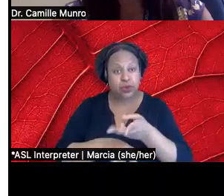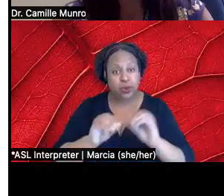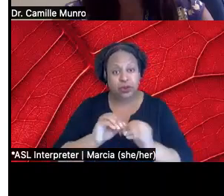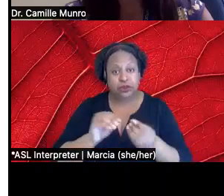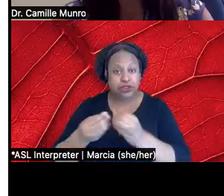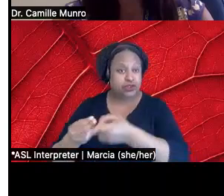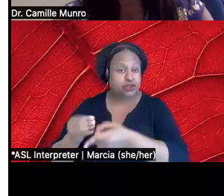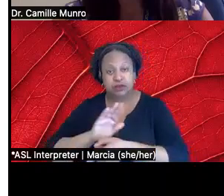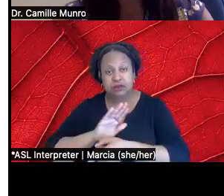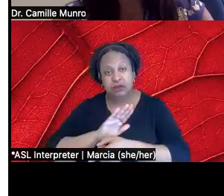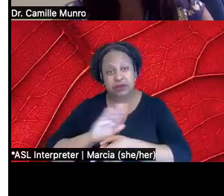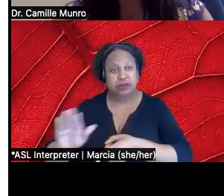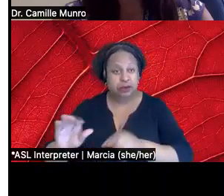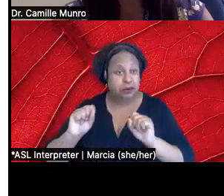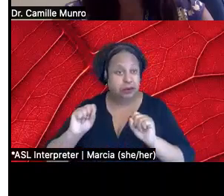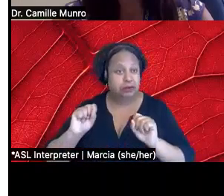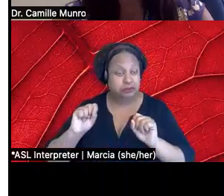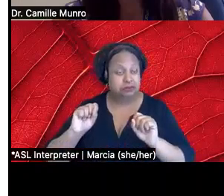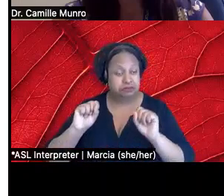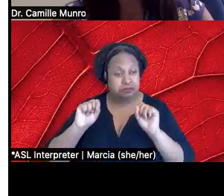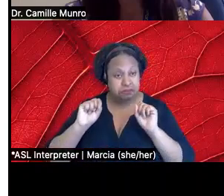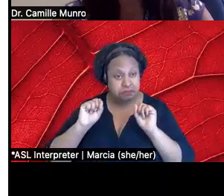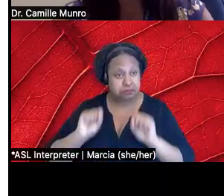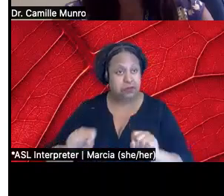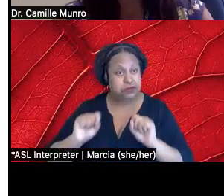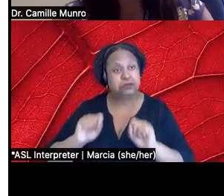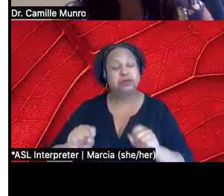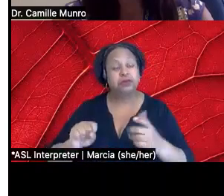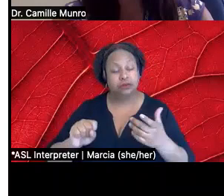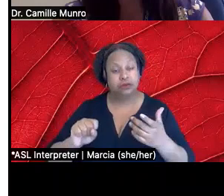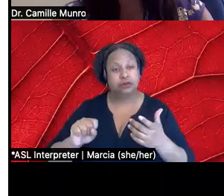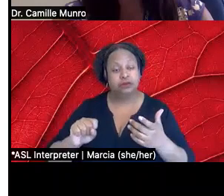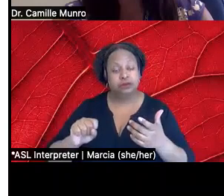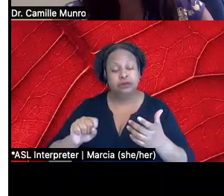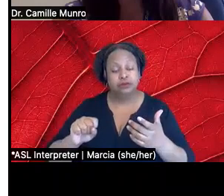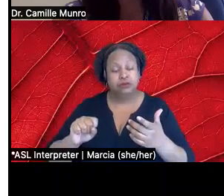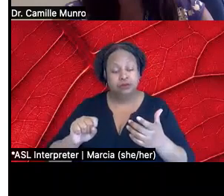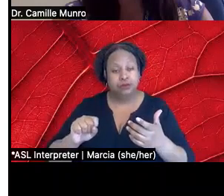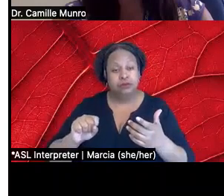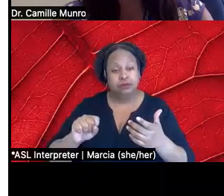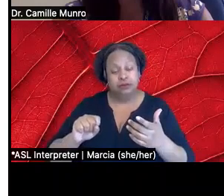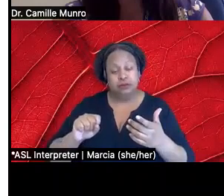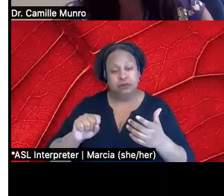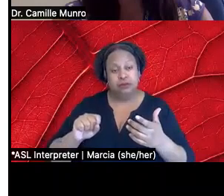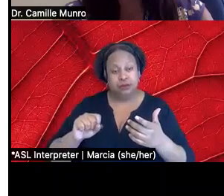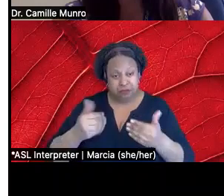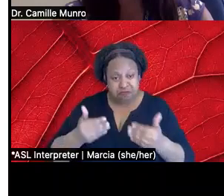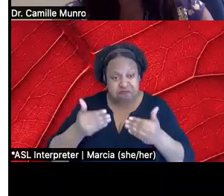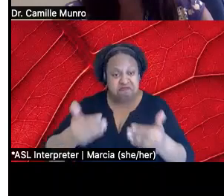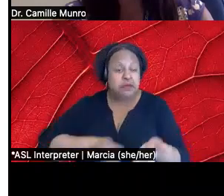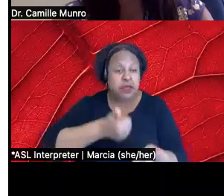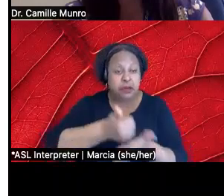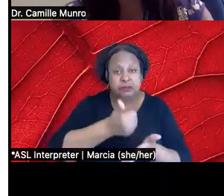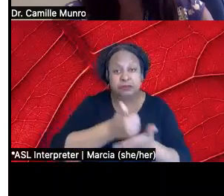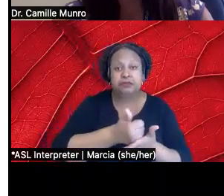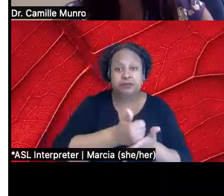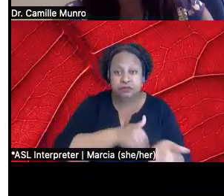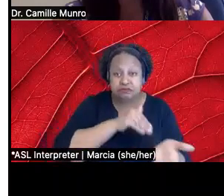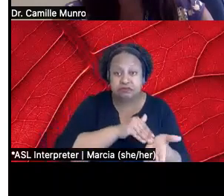problems and then same with the disclosure and how to request work with accommodations.